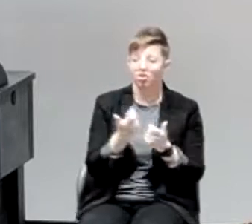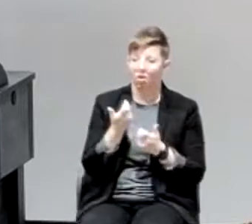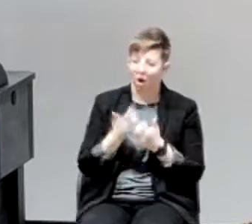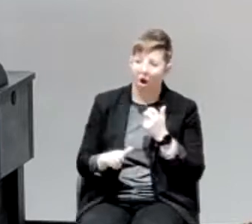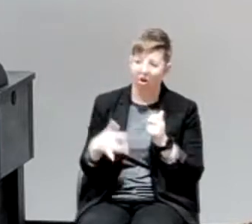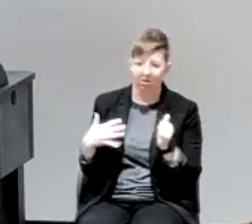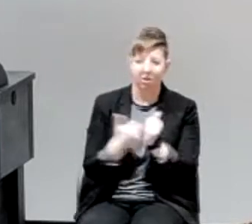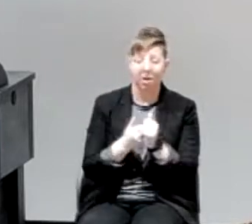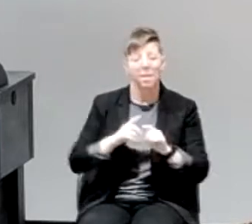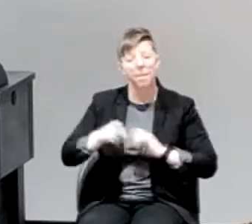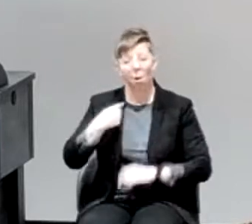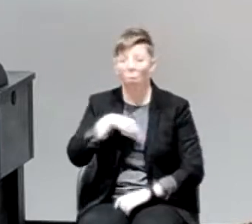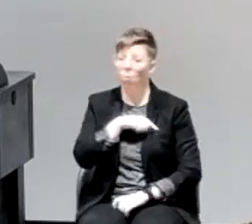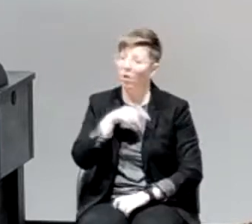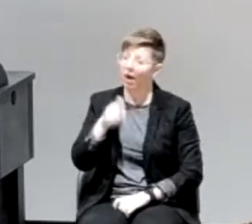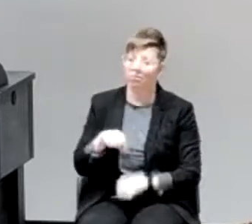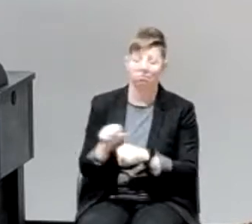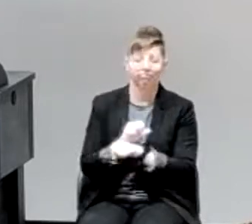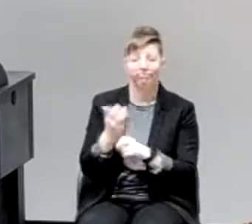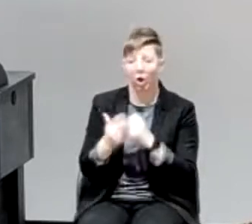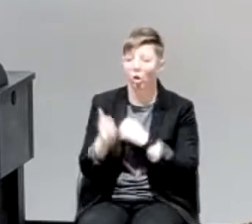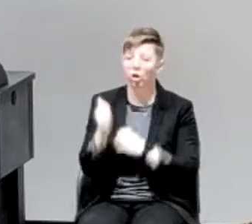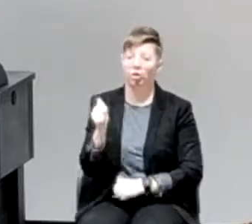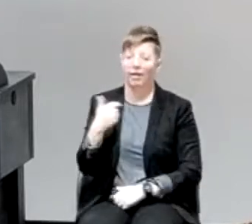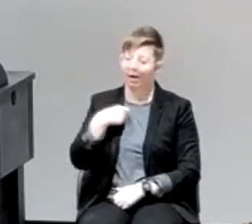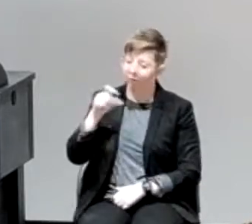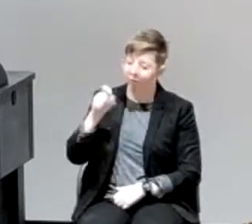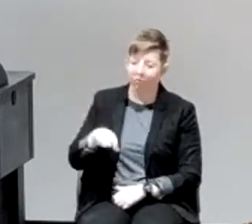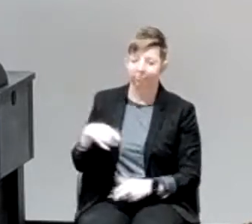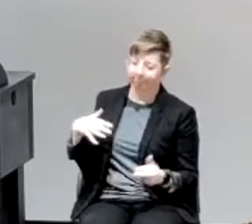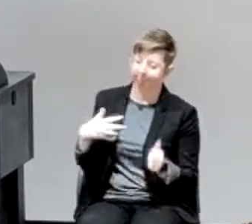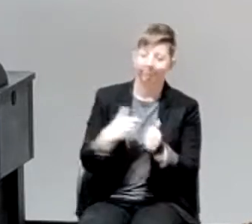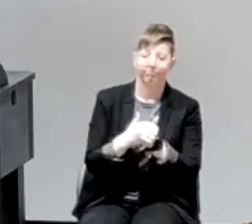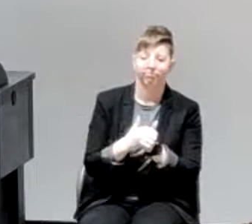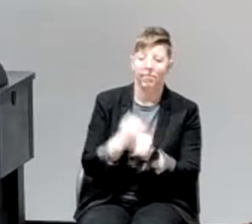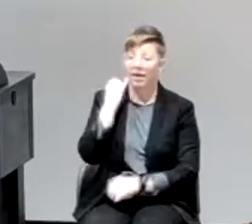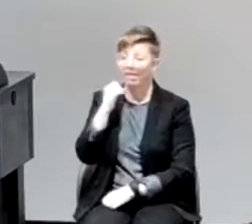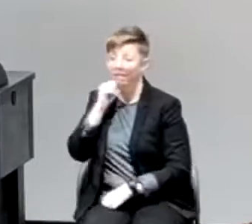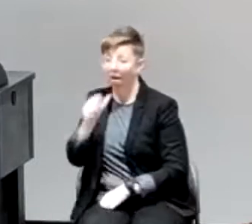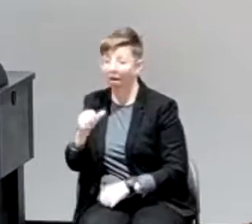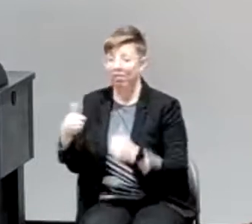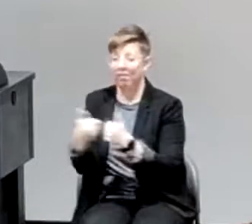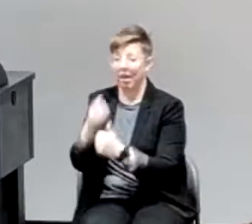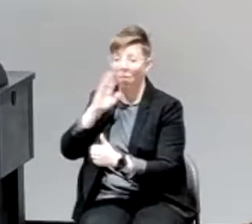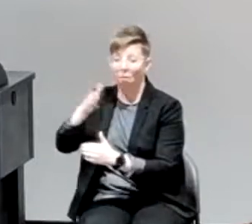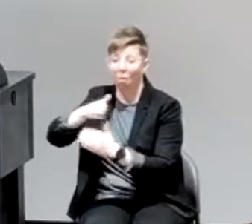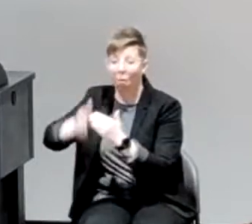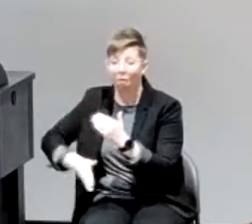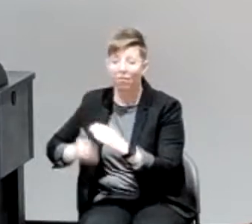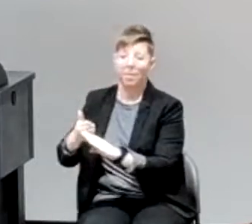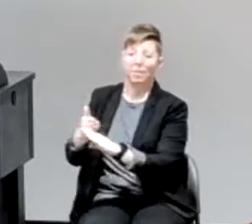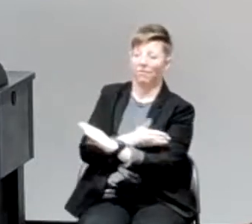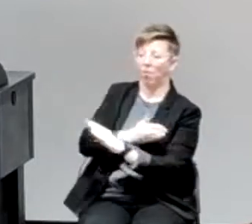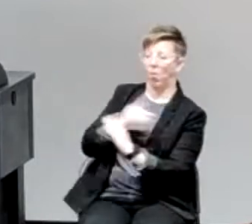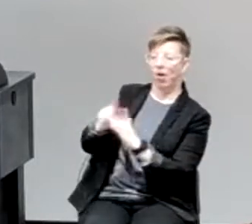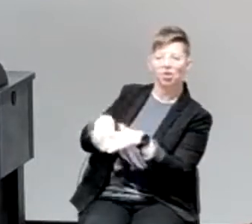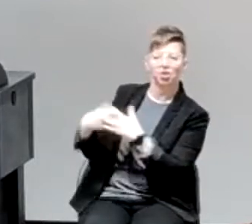Because it's really hard to maintain pace when the pace of change is as blistering as it's been around us, right? But we have to up our game.